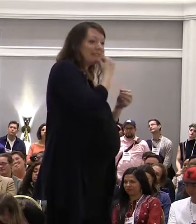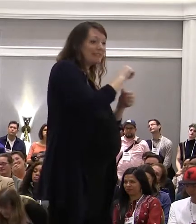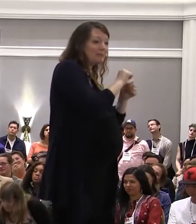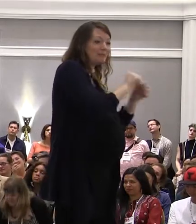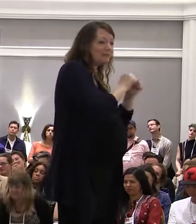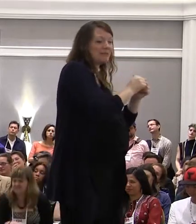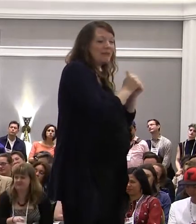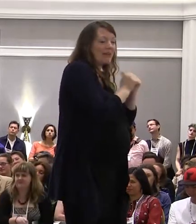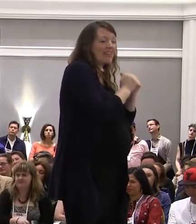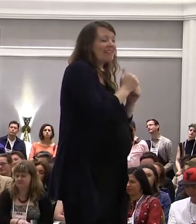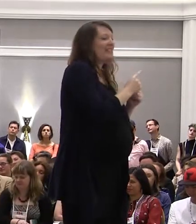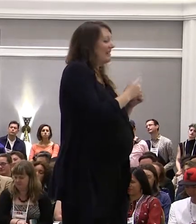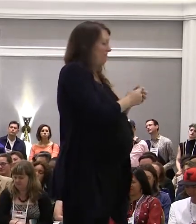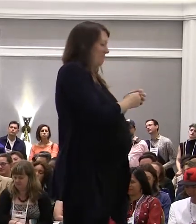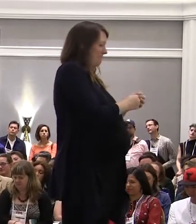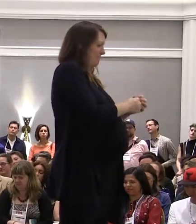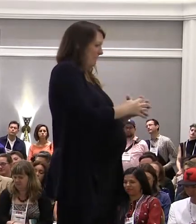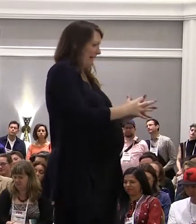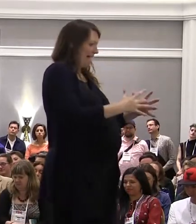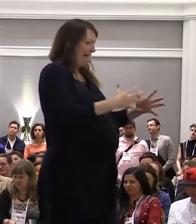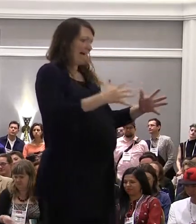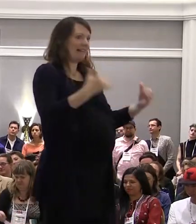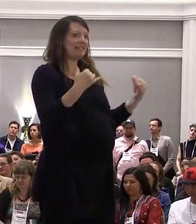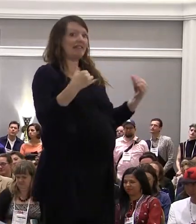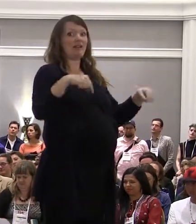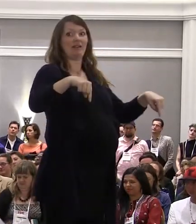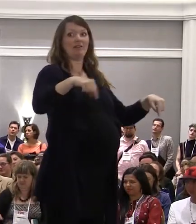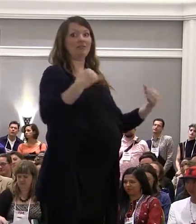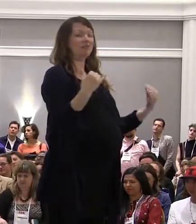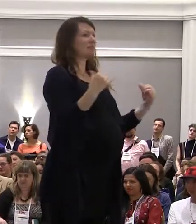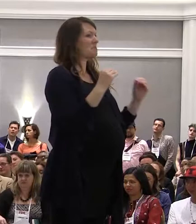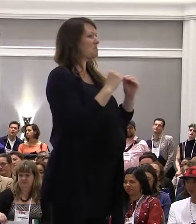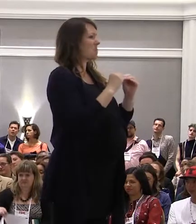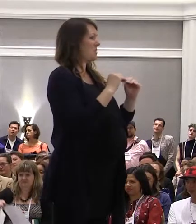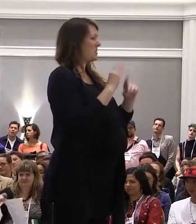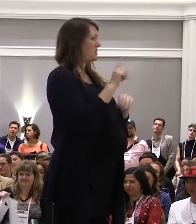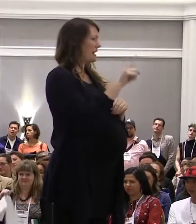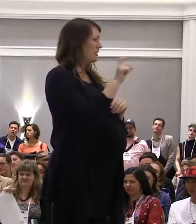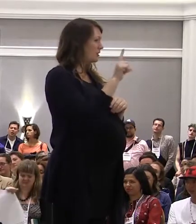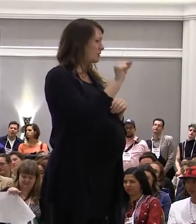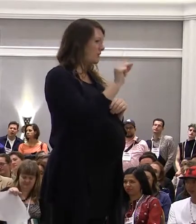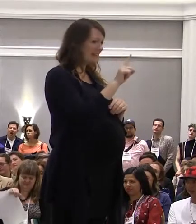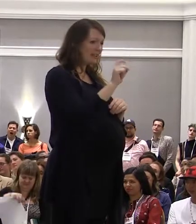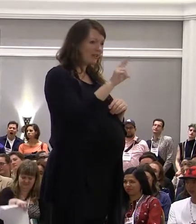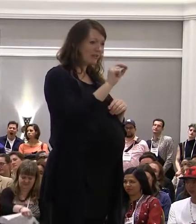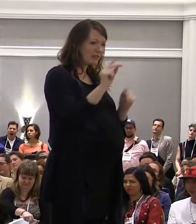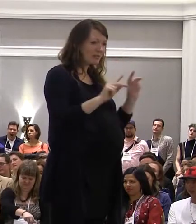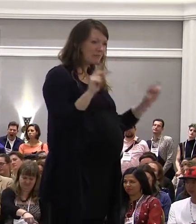and it grew now. The room today was... There was probably about 120~130 people in that room